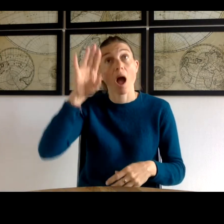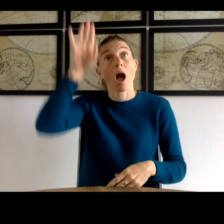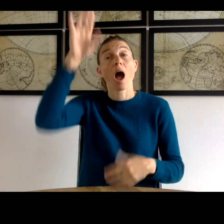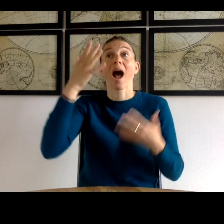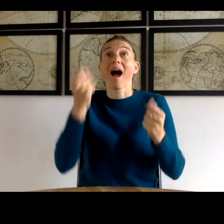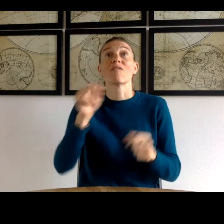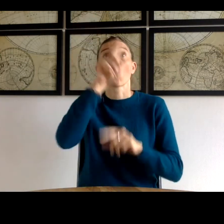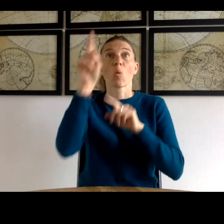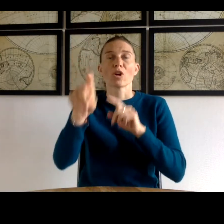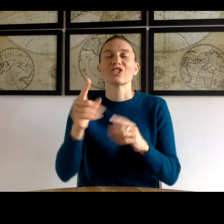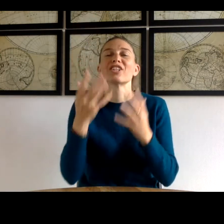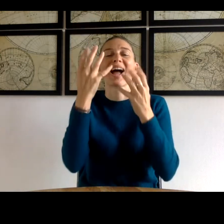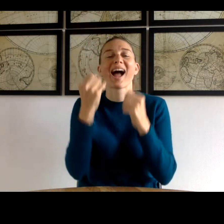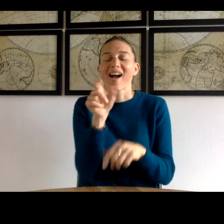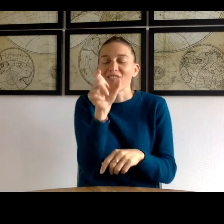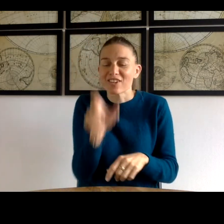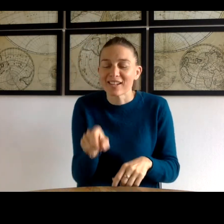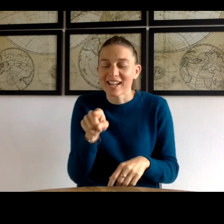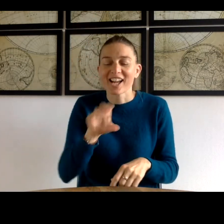This webinar will take an hour.